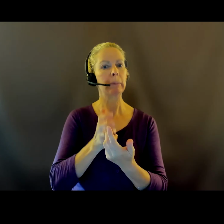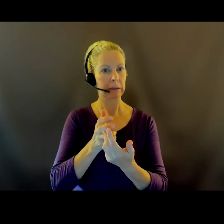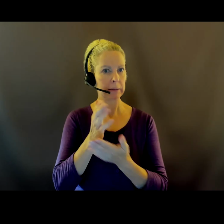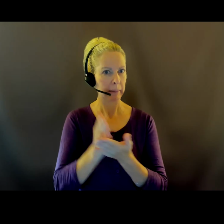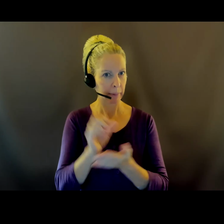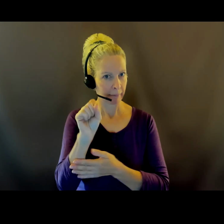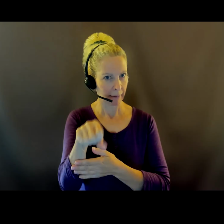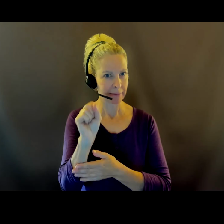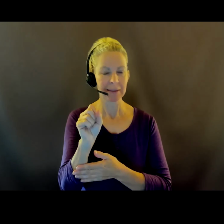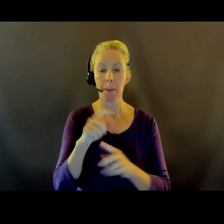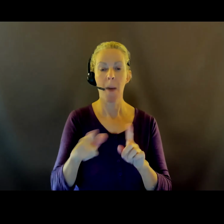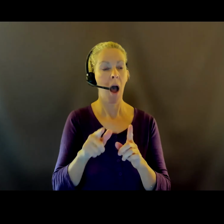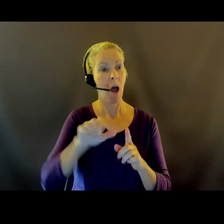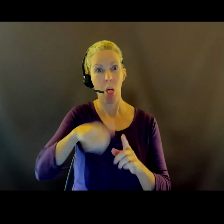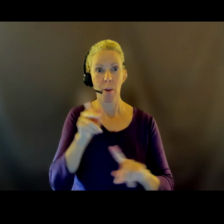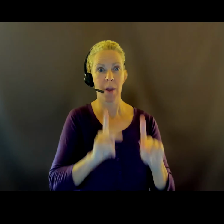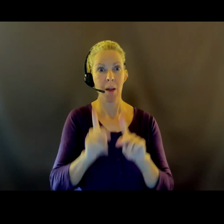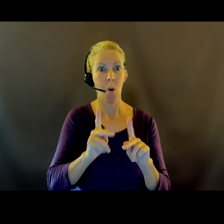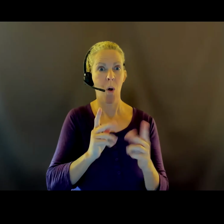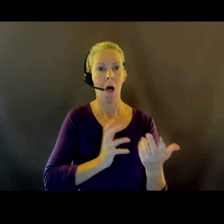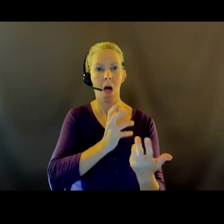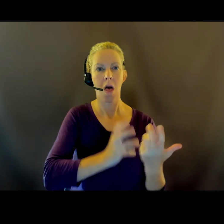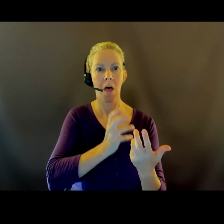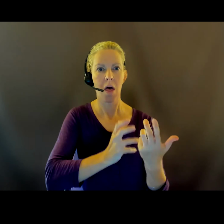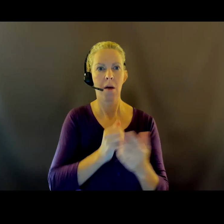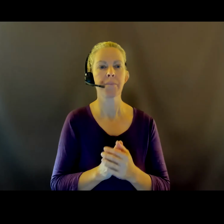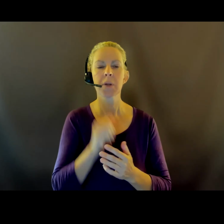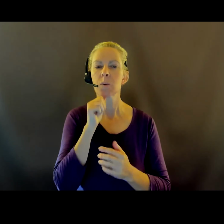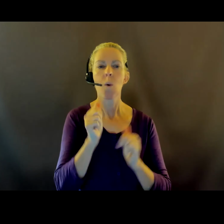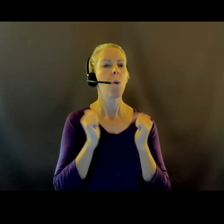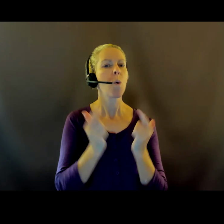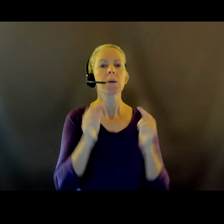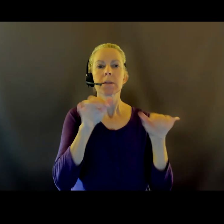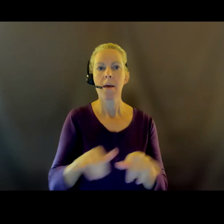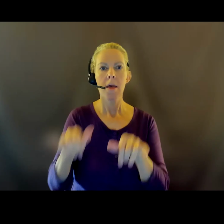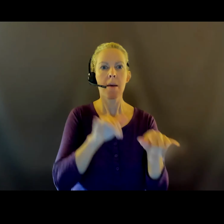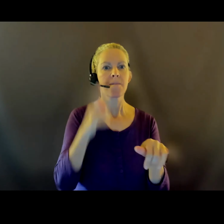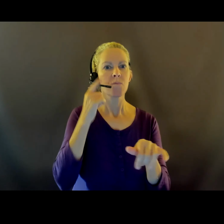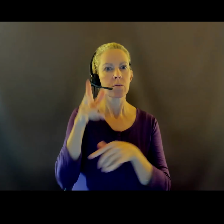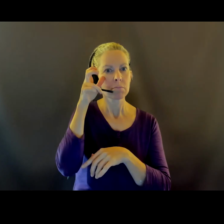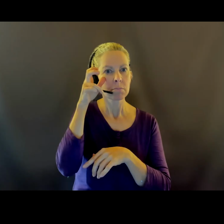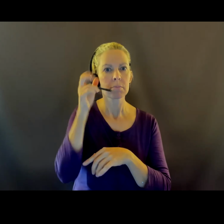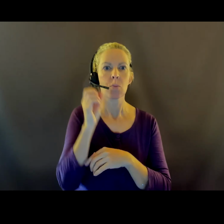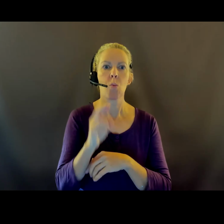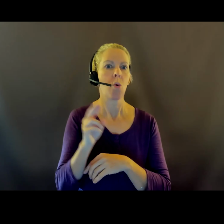not for others.